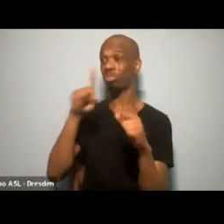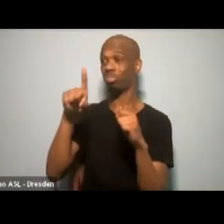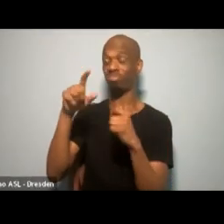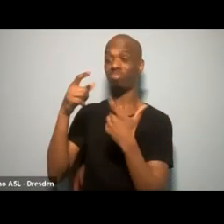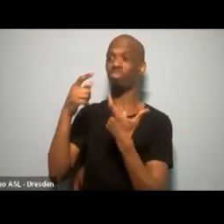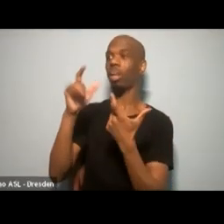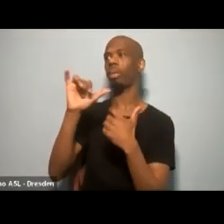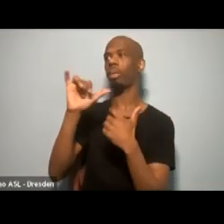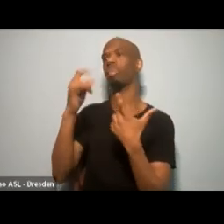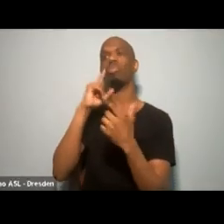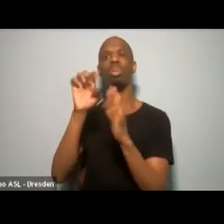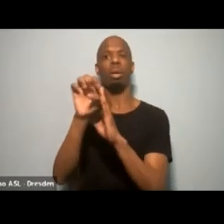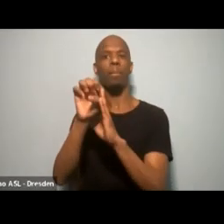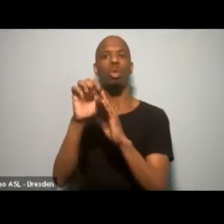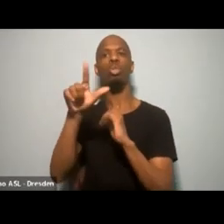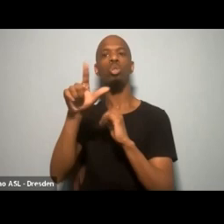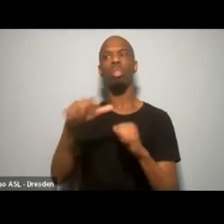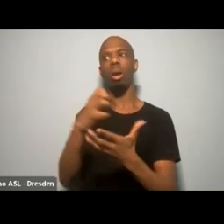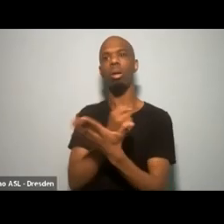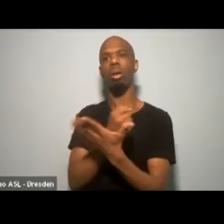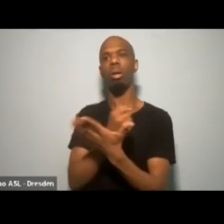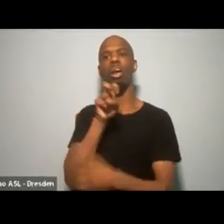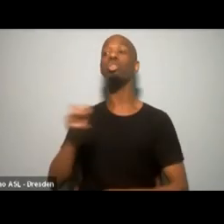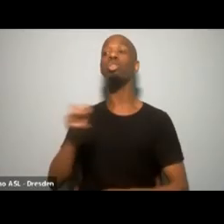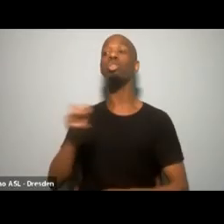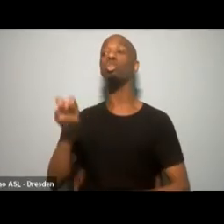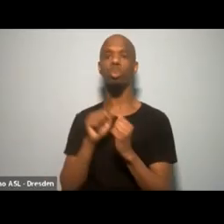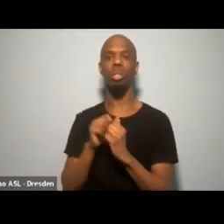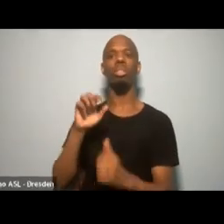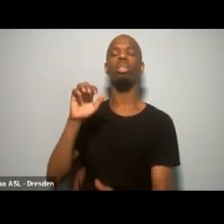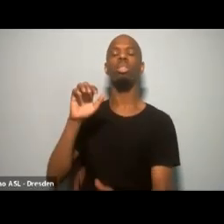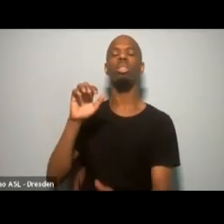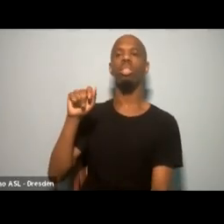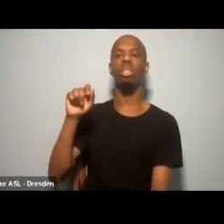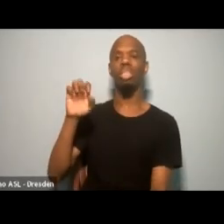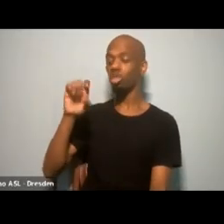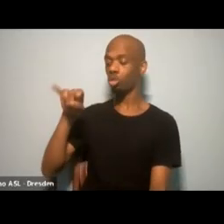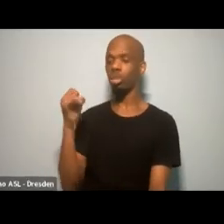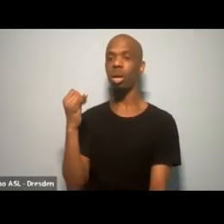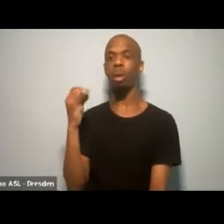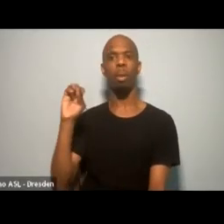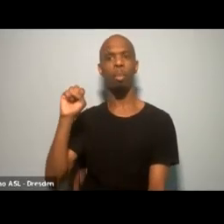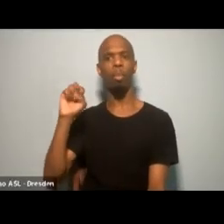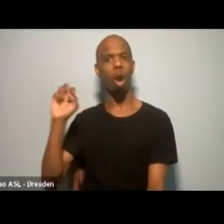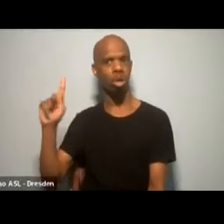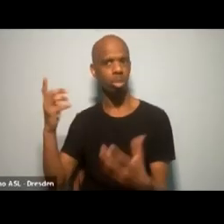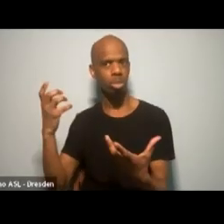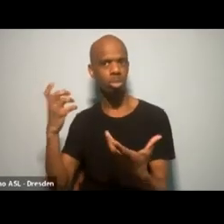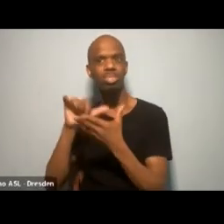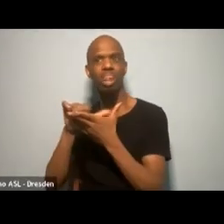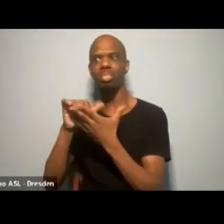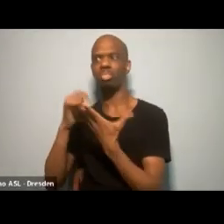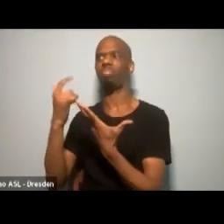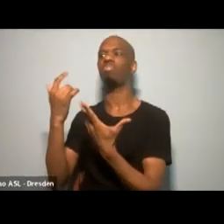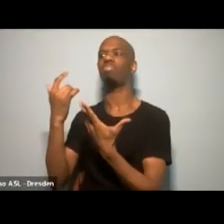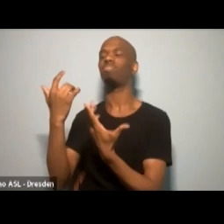And so that is, you know, there for, unfortunately, tourists can't really visit Mali right now,